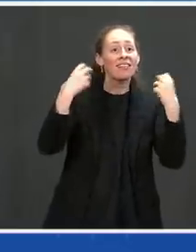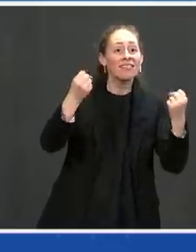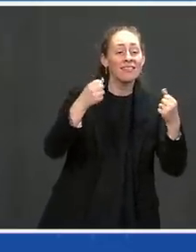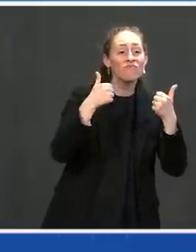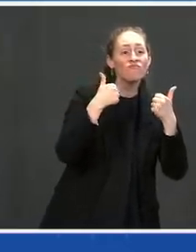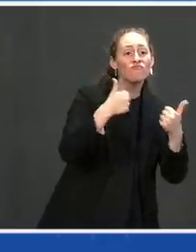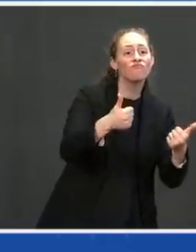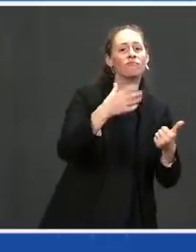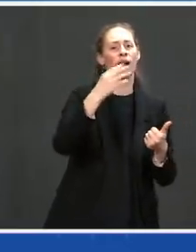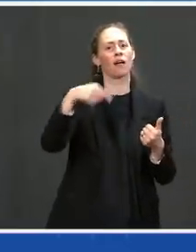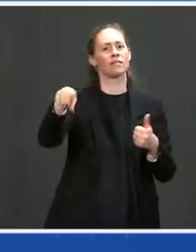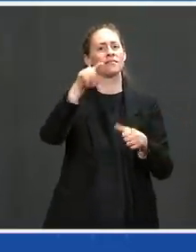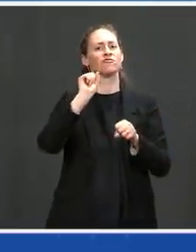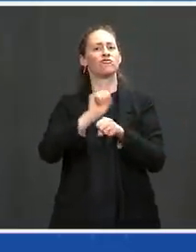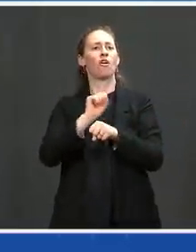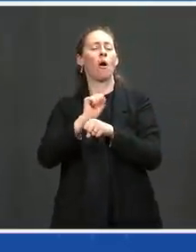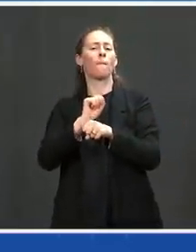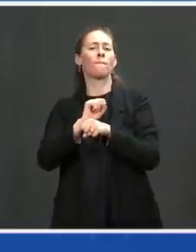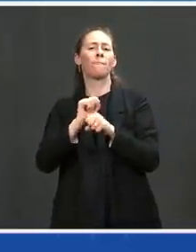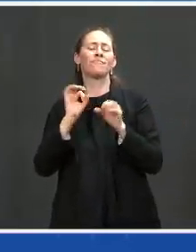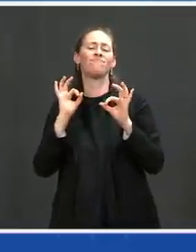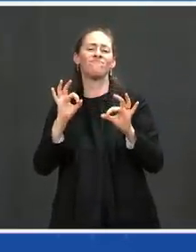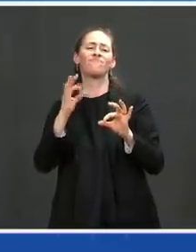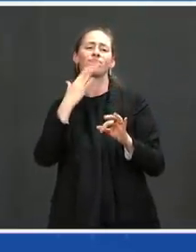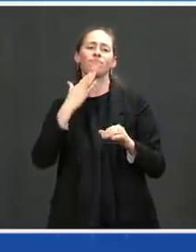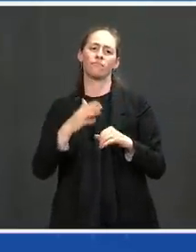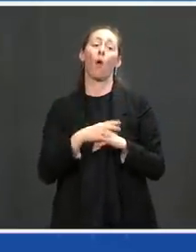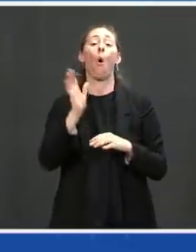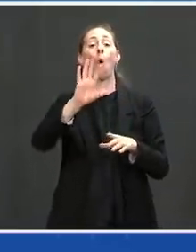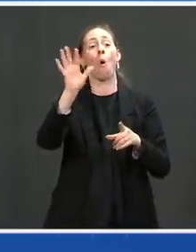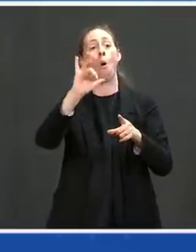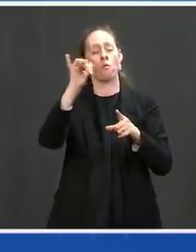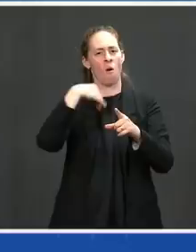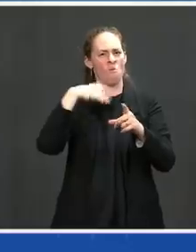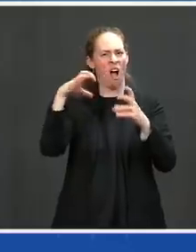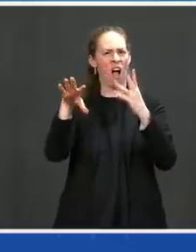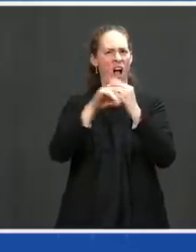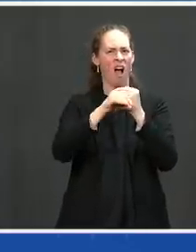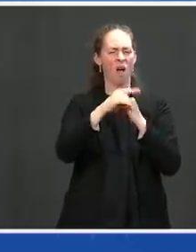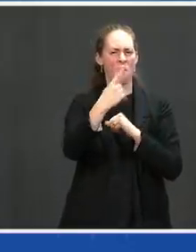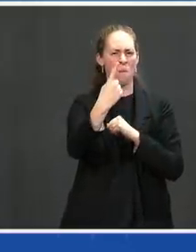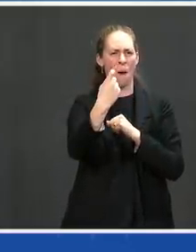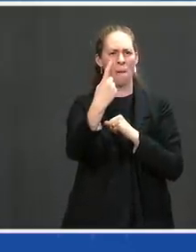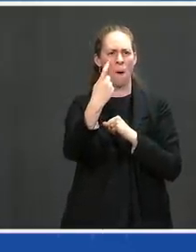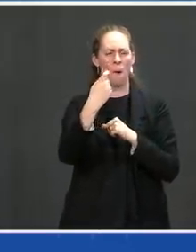And I think that I got one more question here. Janet from Univision.